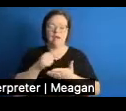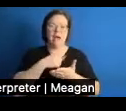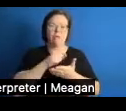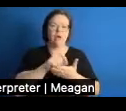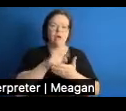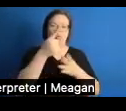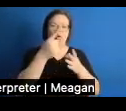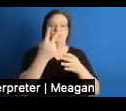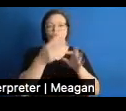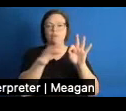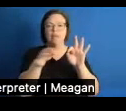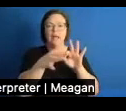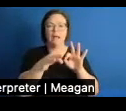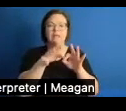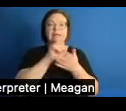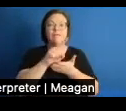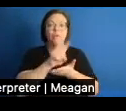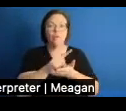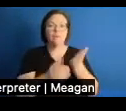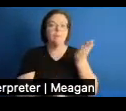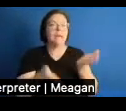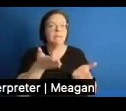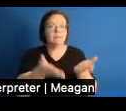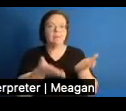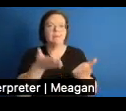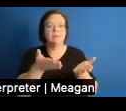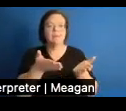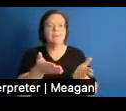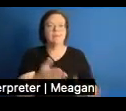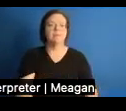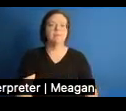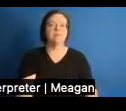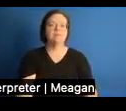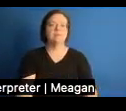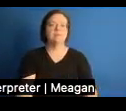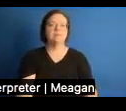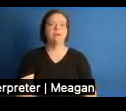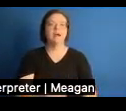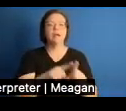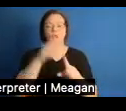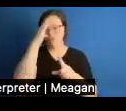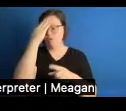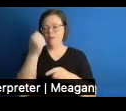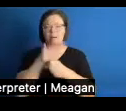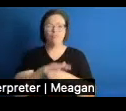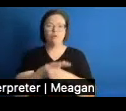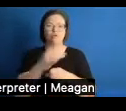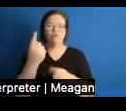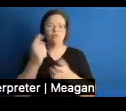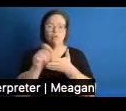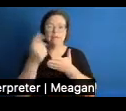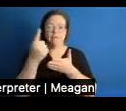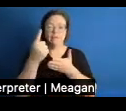lines a week, maybe. So, I also know it's pressure to write something and then have to share it so